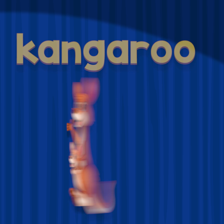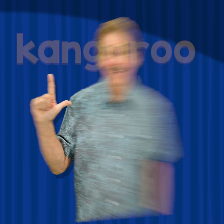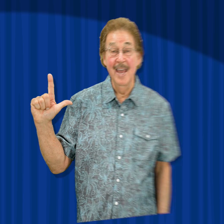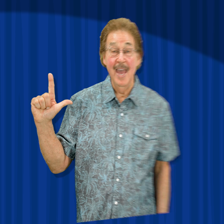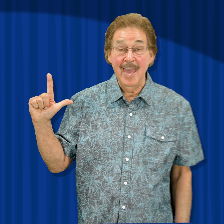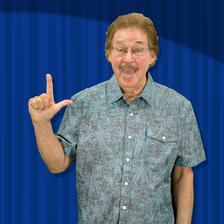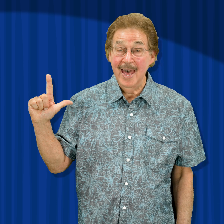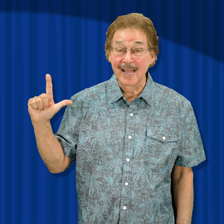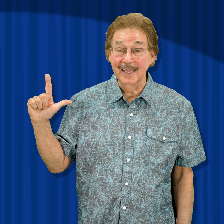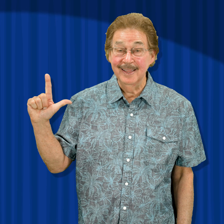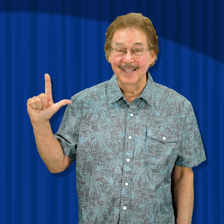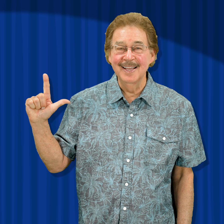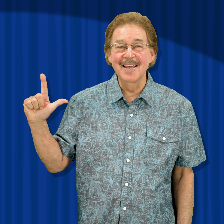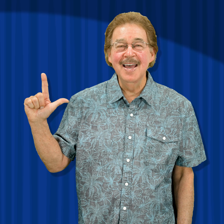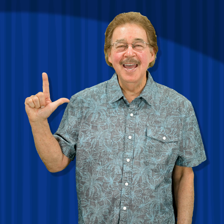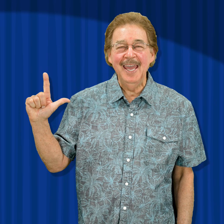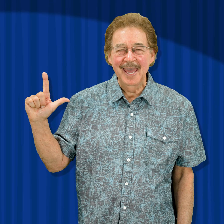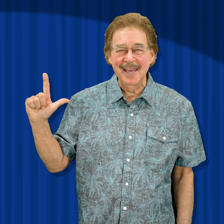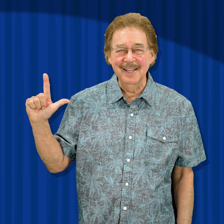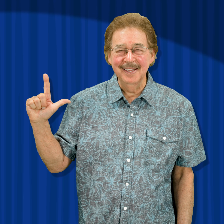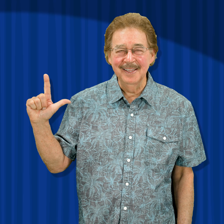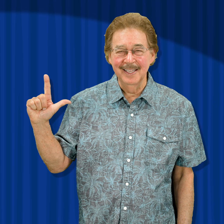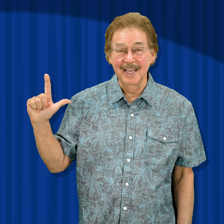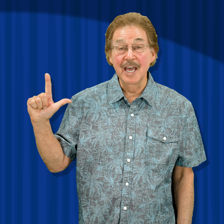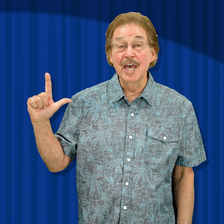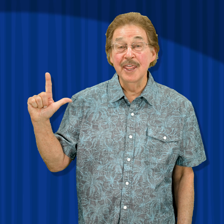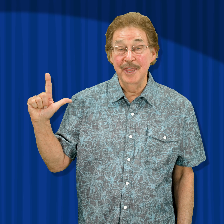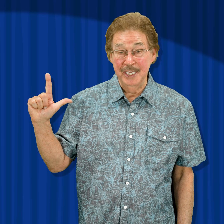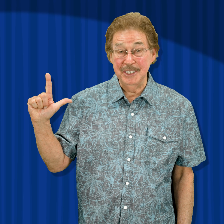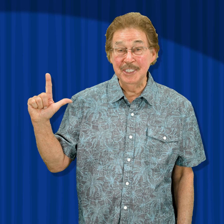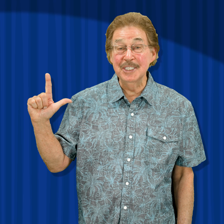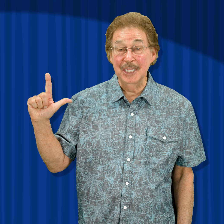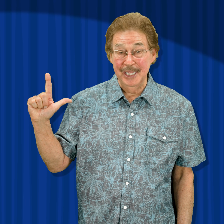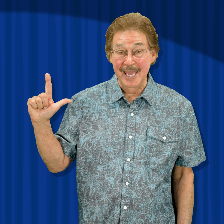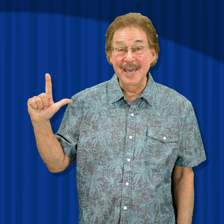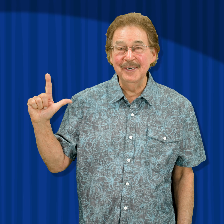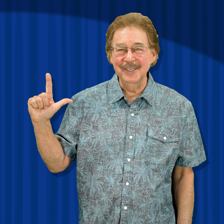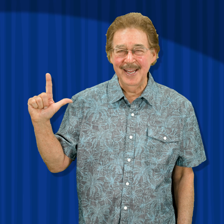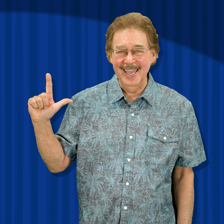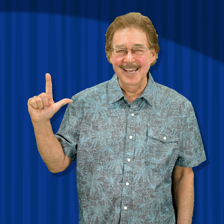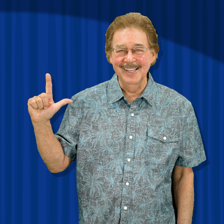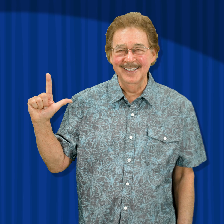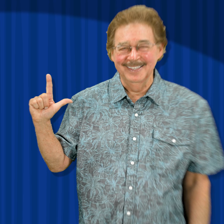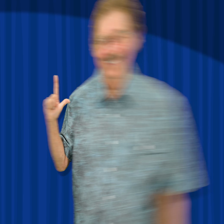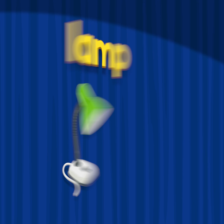L, l, this is the letter l